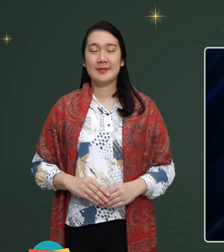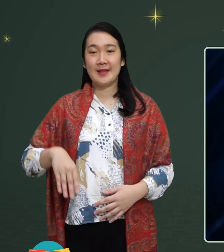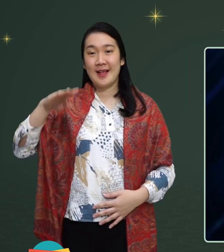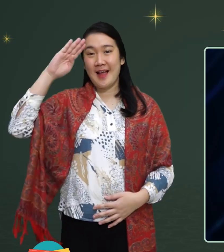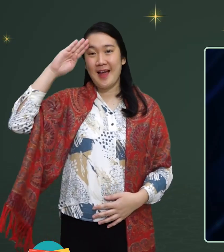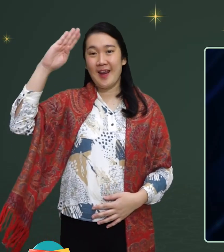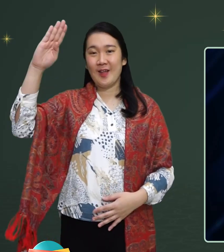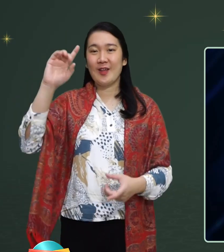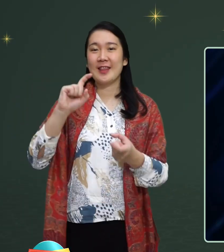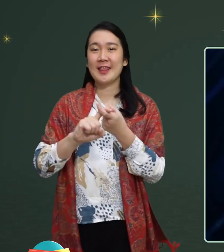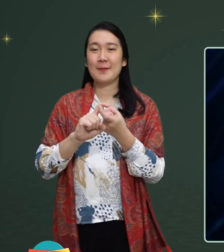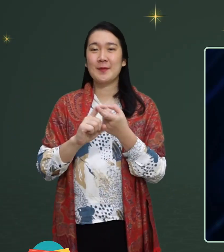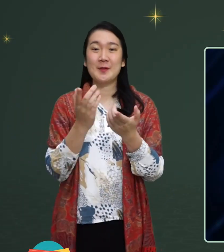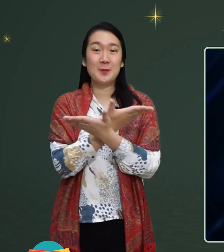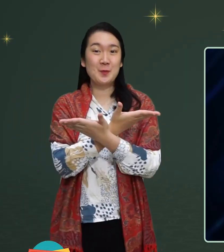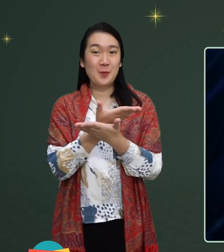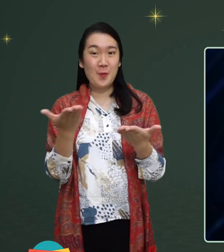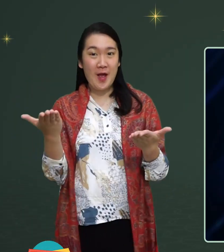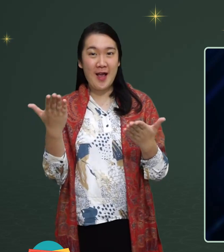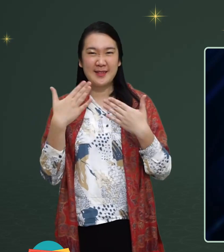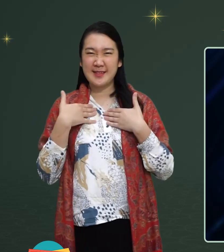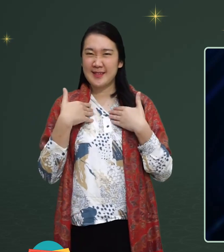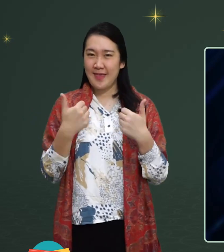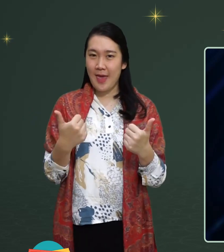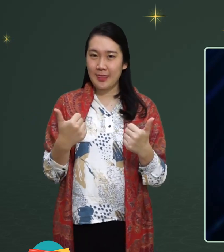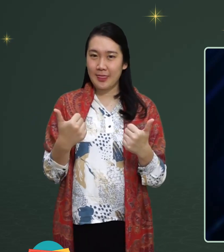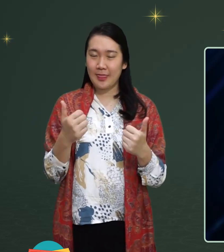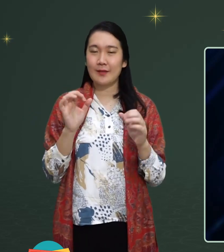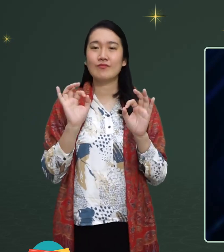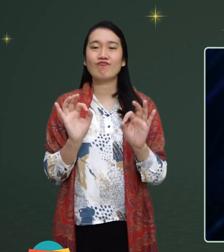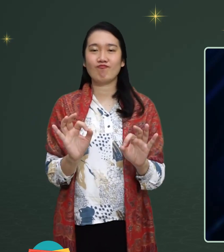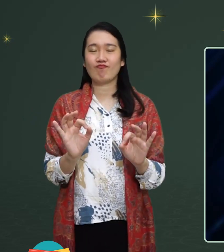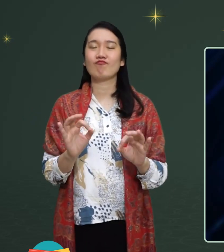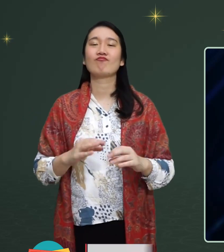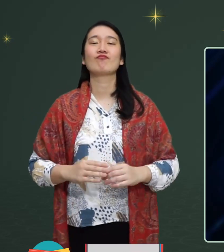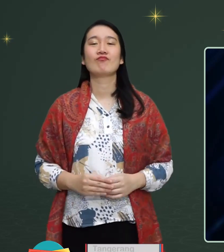Hello friends, are you all healthy?